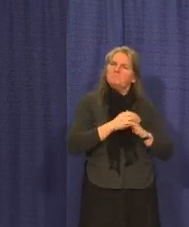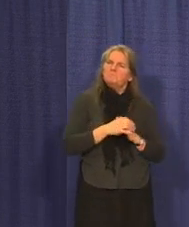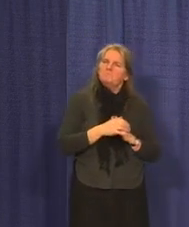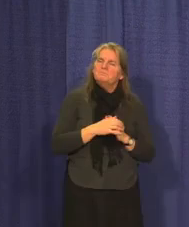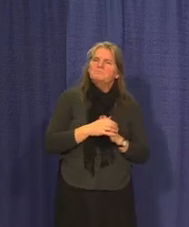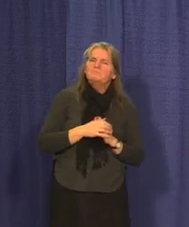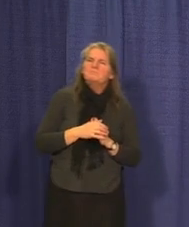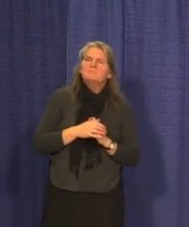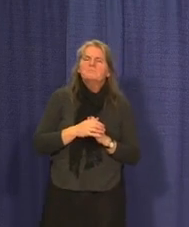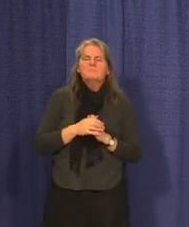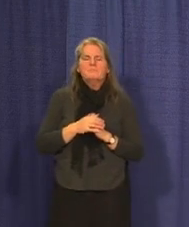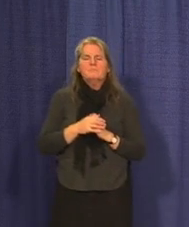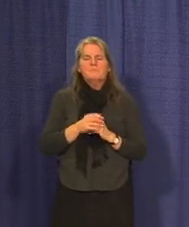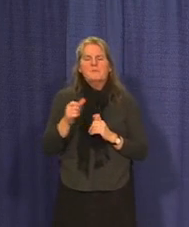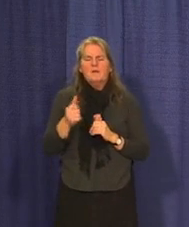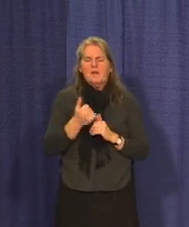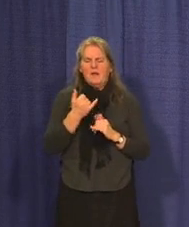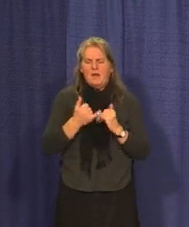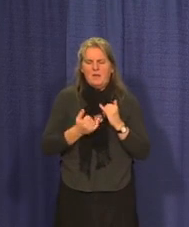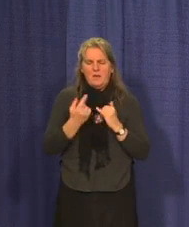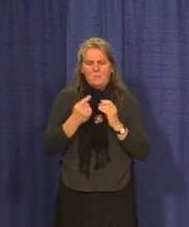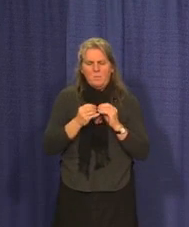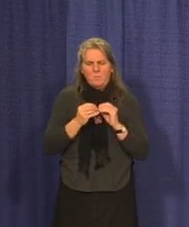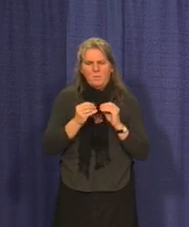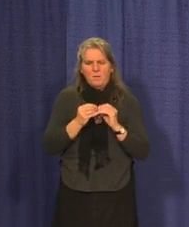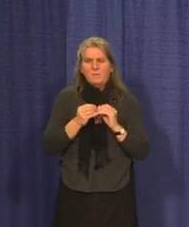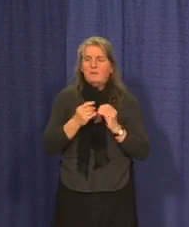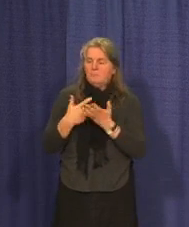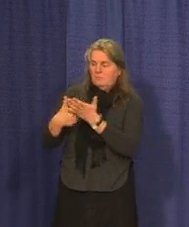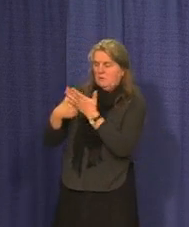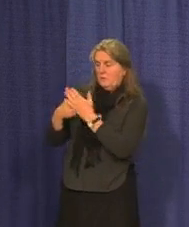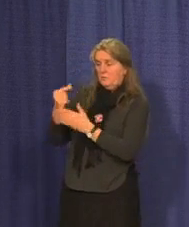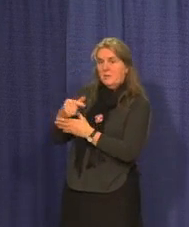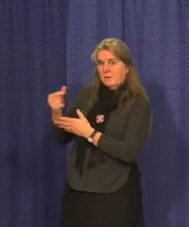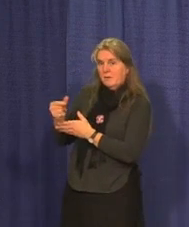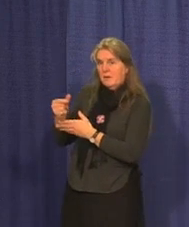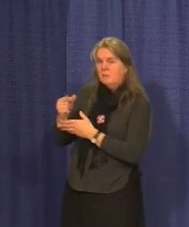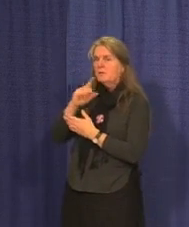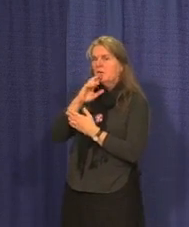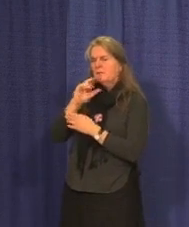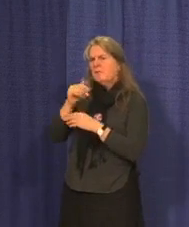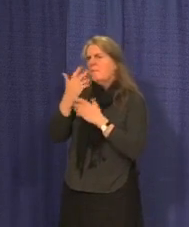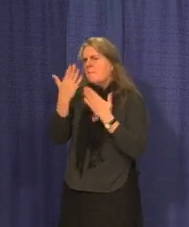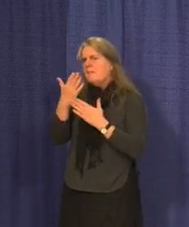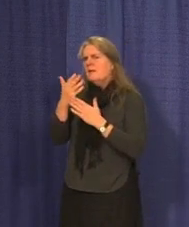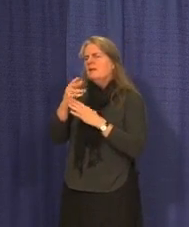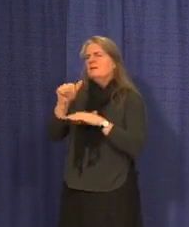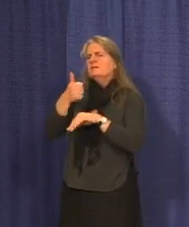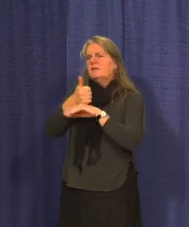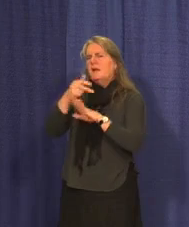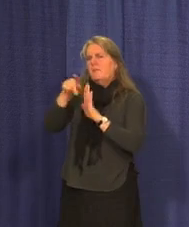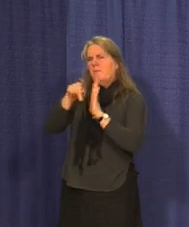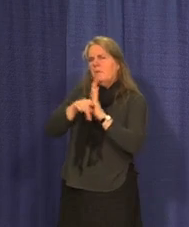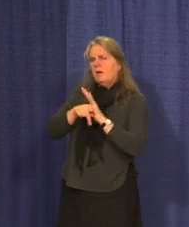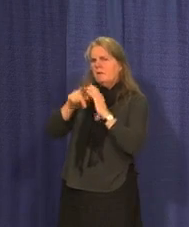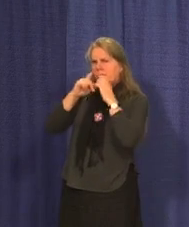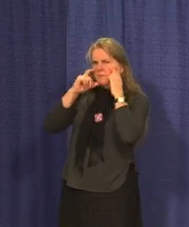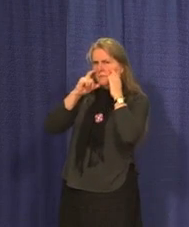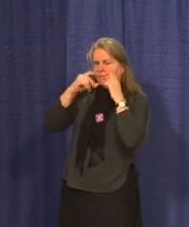up, and stay warm. Finally, I am in conversation with government about potential masking policies toward the